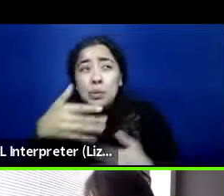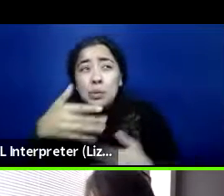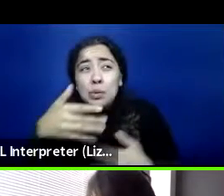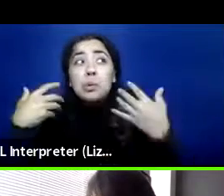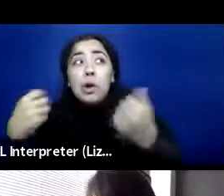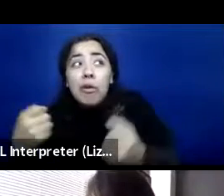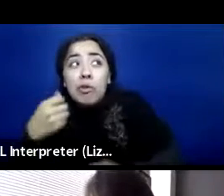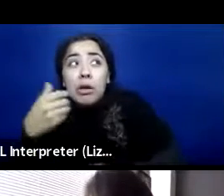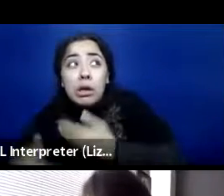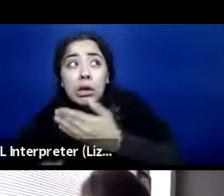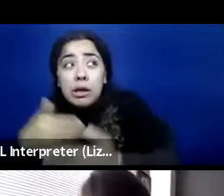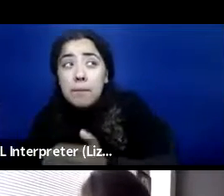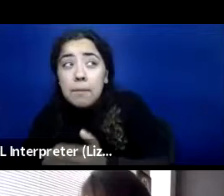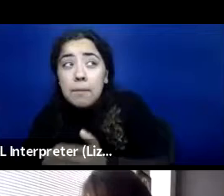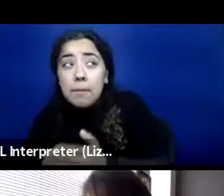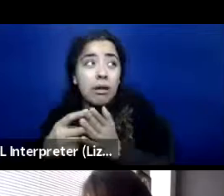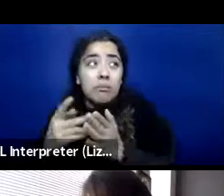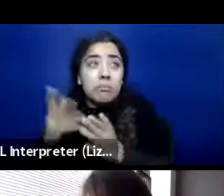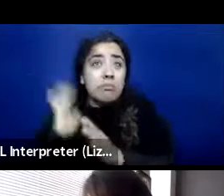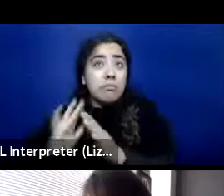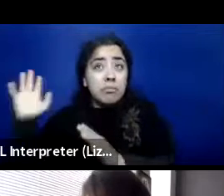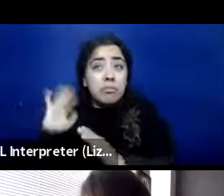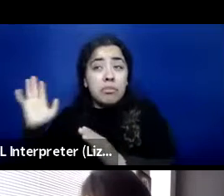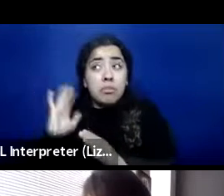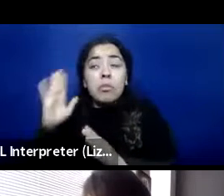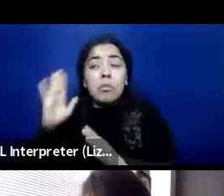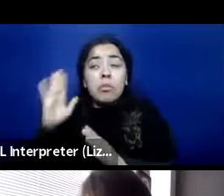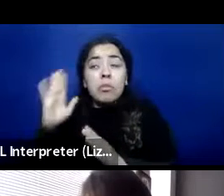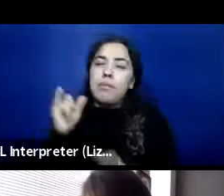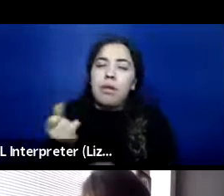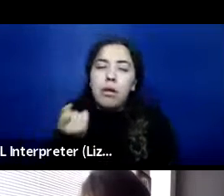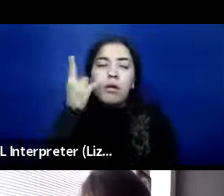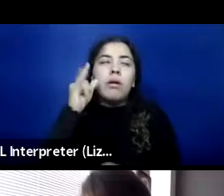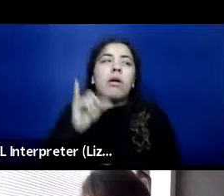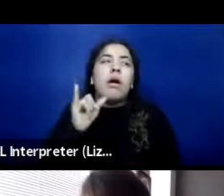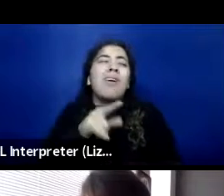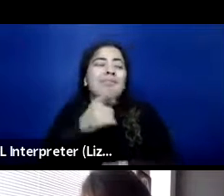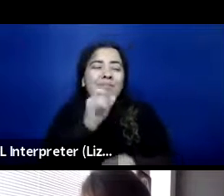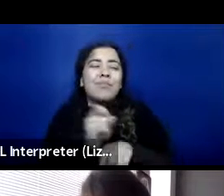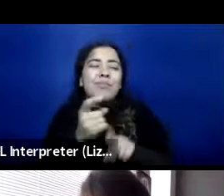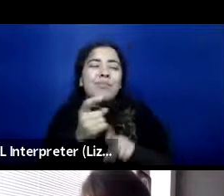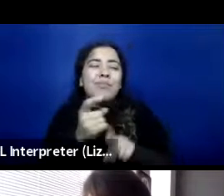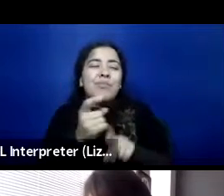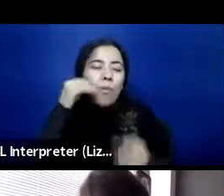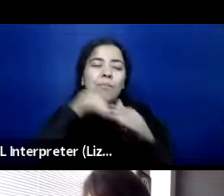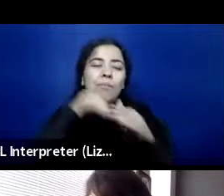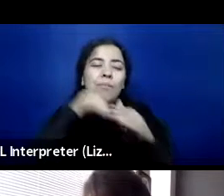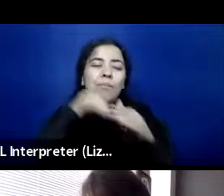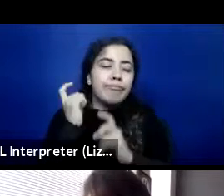I agree. And we've also seen, in the United States, more Americans have come forward and self-identified